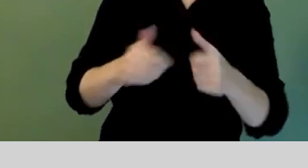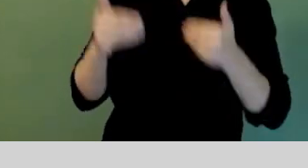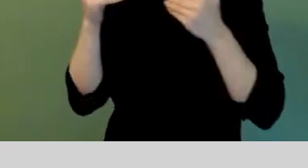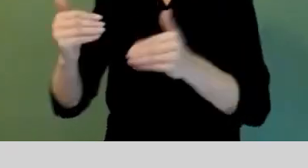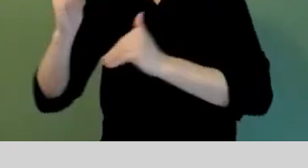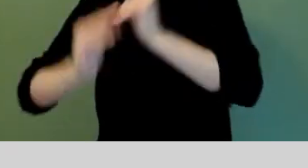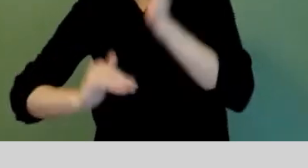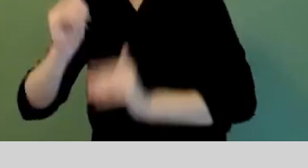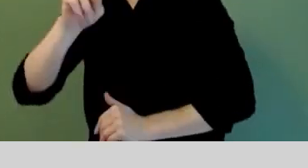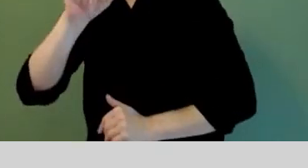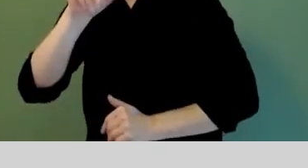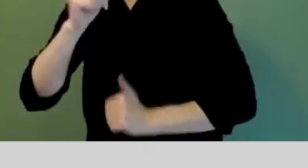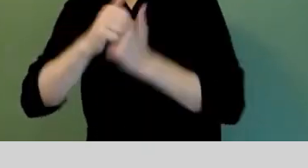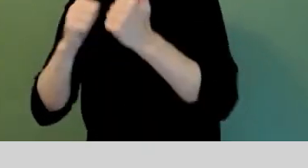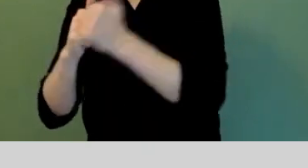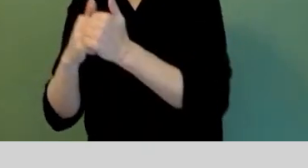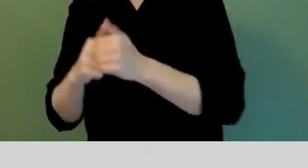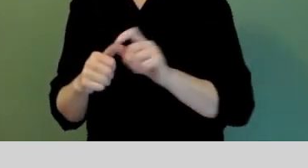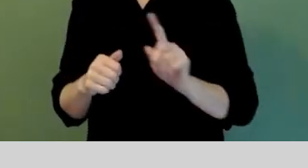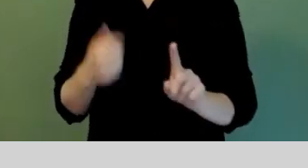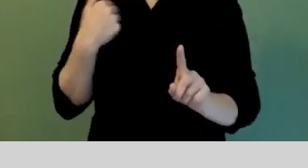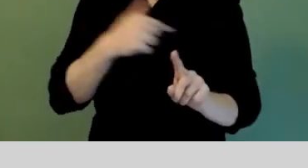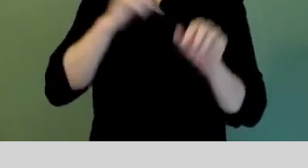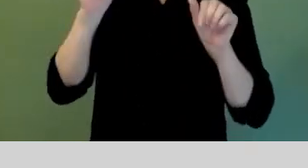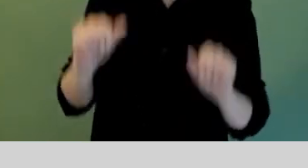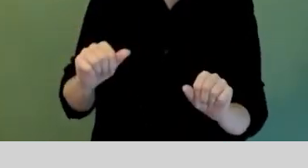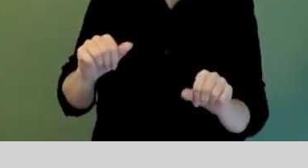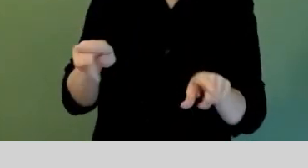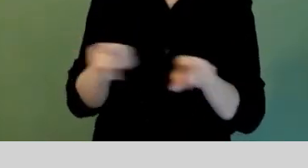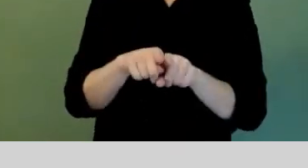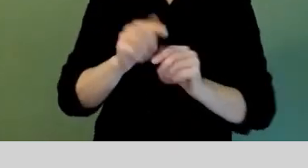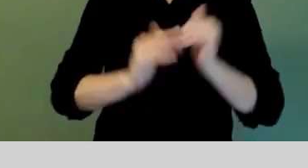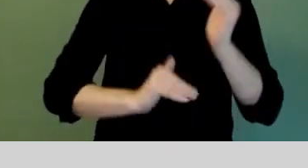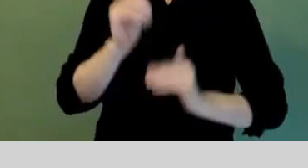So we can do that to build up a data structure, like an HTML document for example.